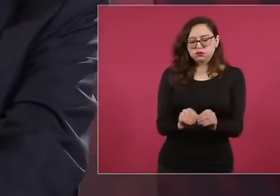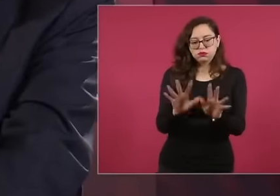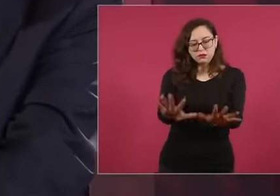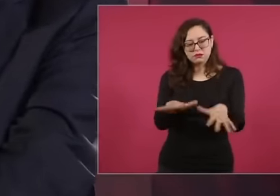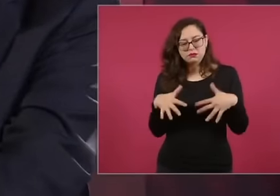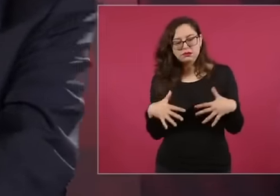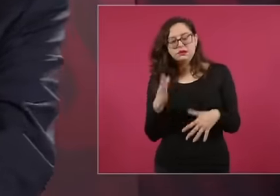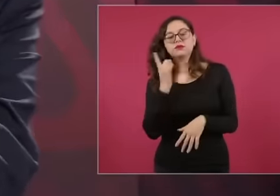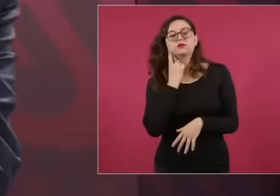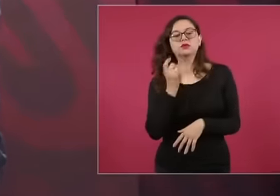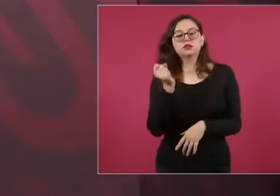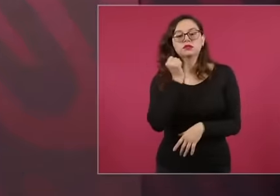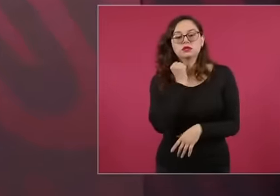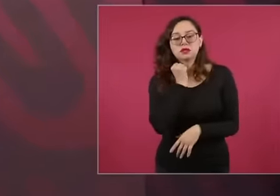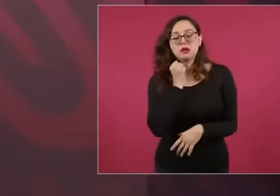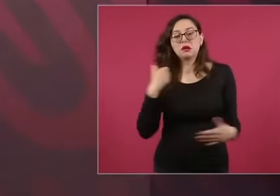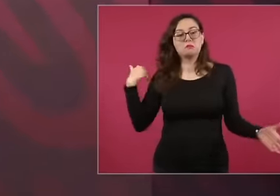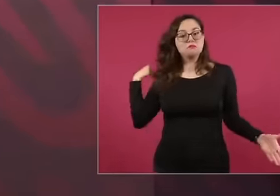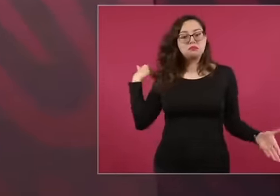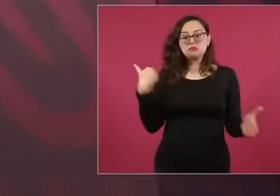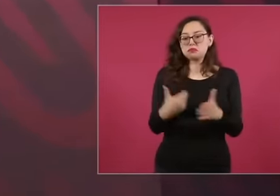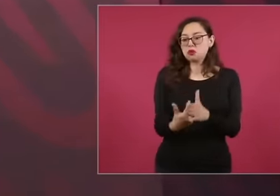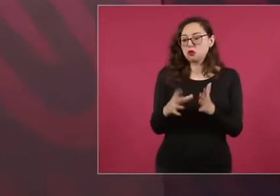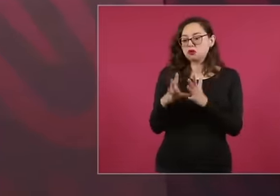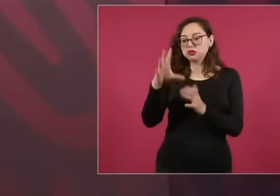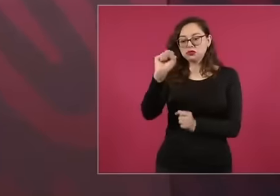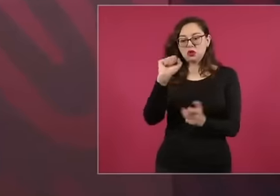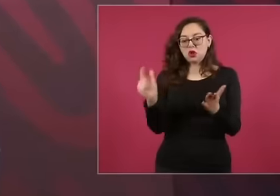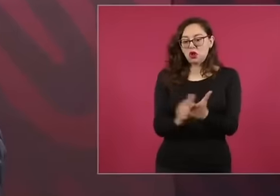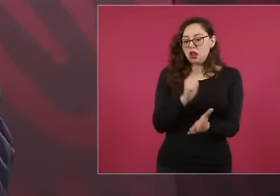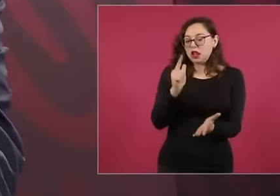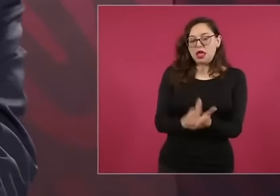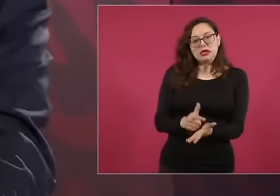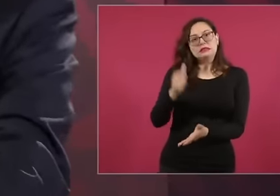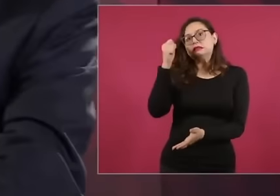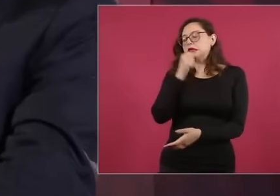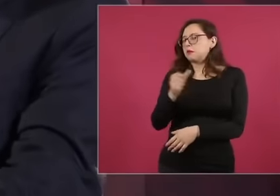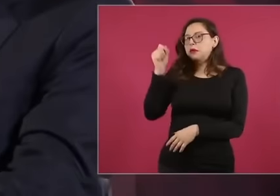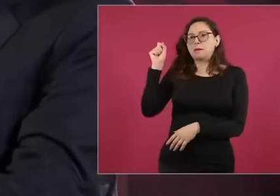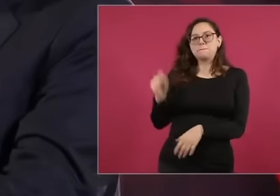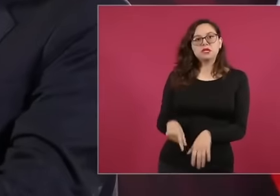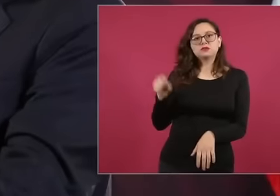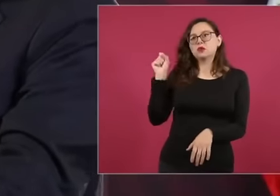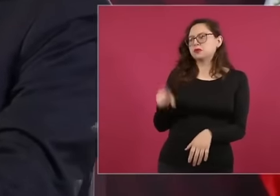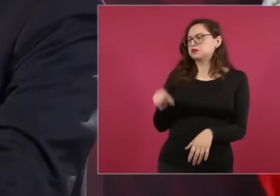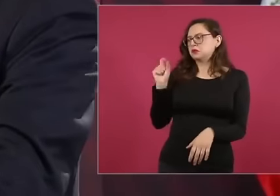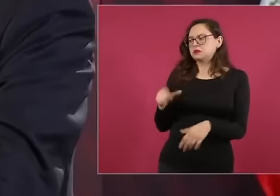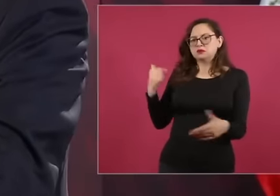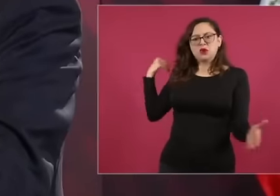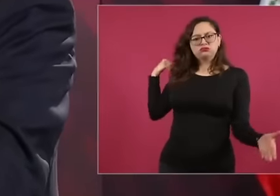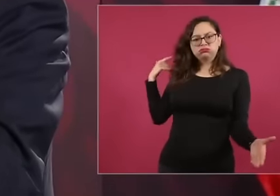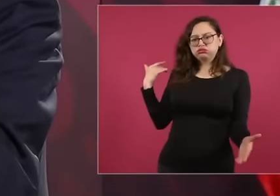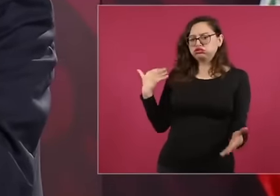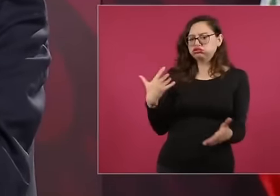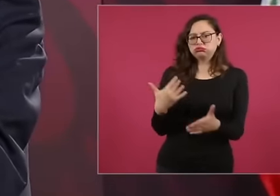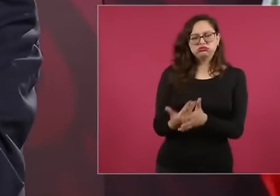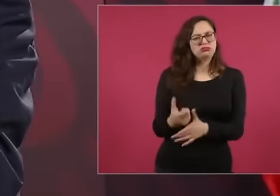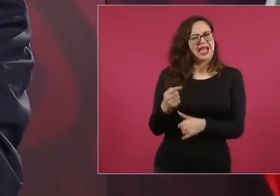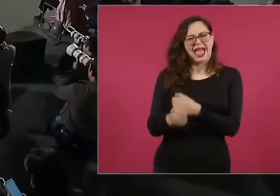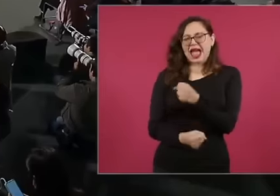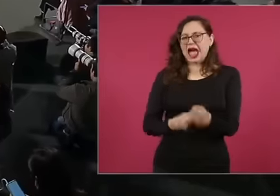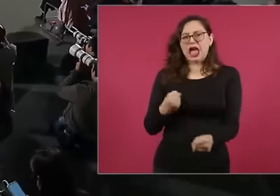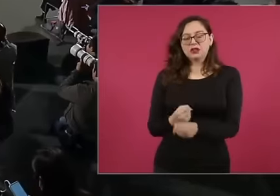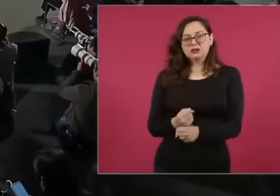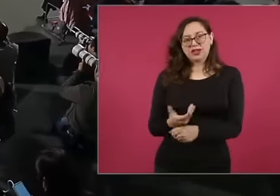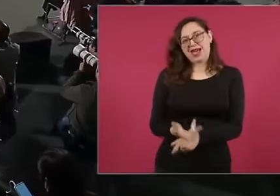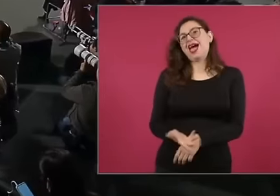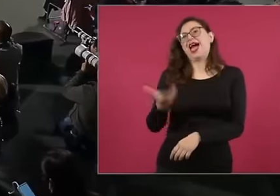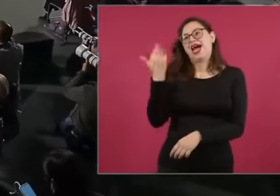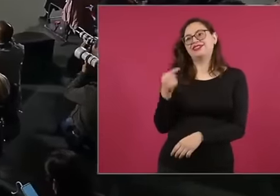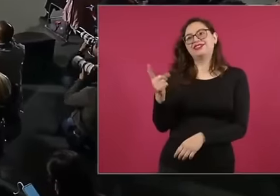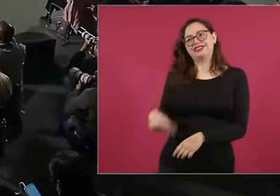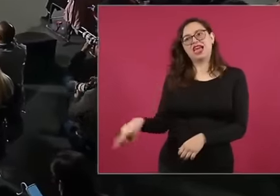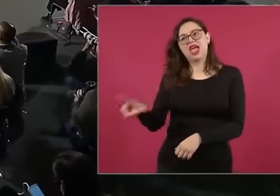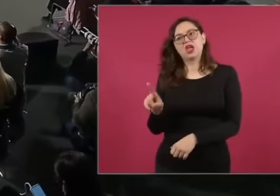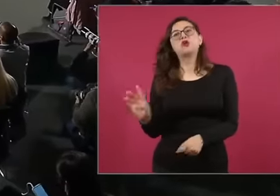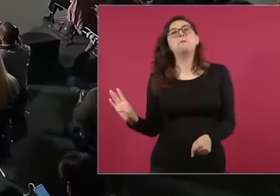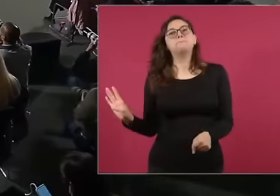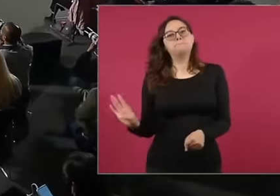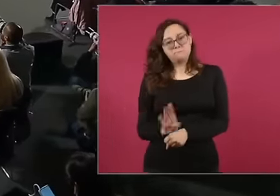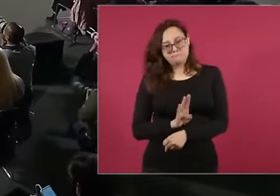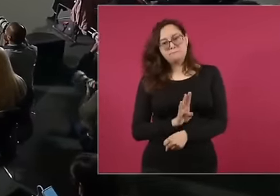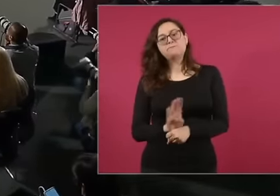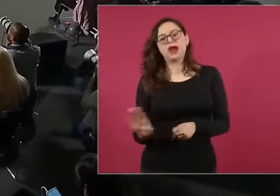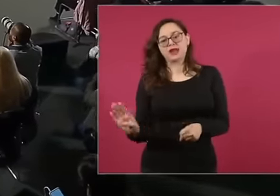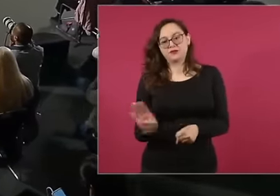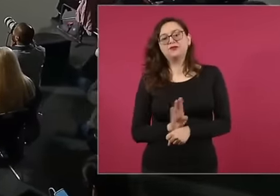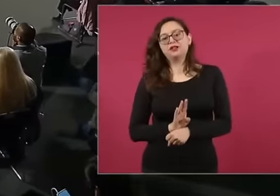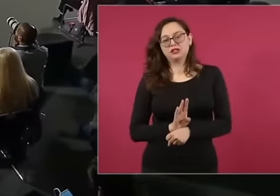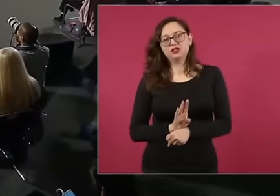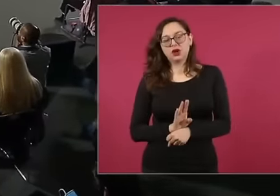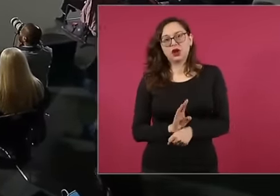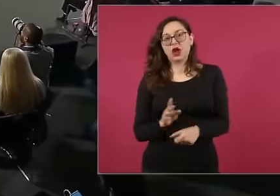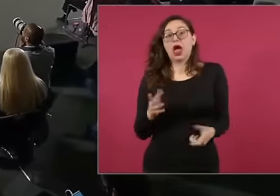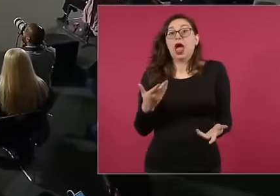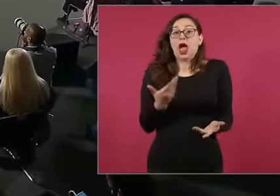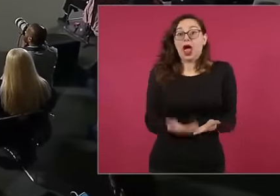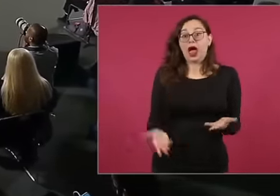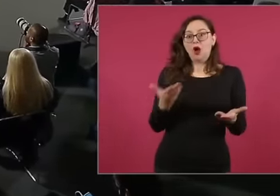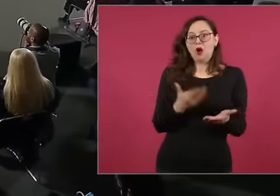the law is interpreted but they present it in terms with legal concepts that require